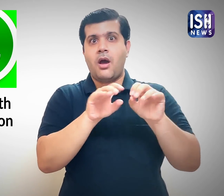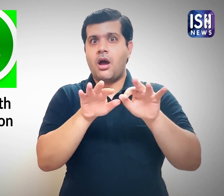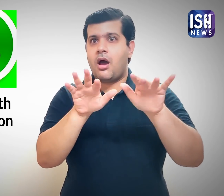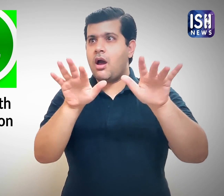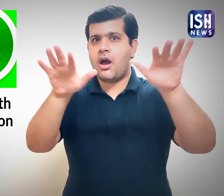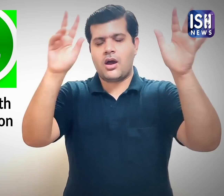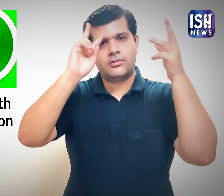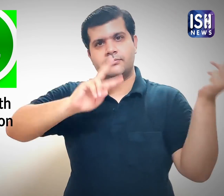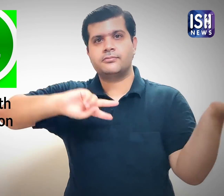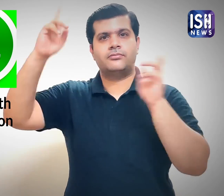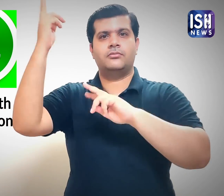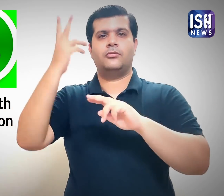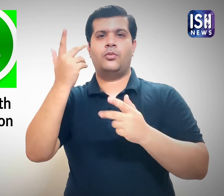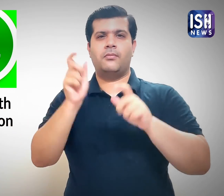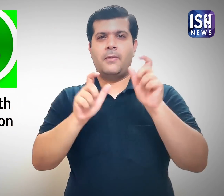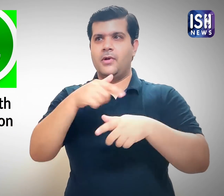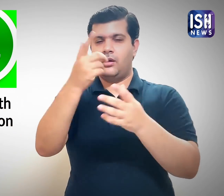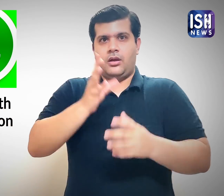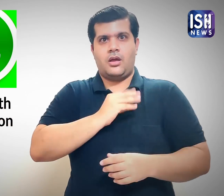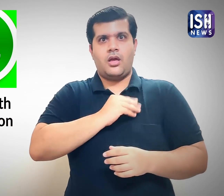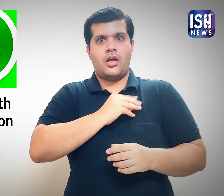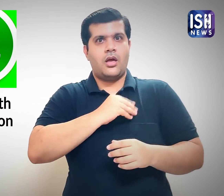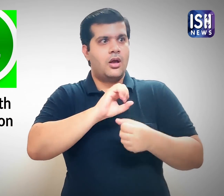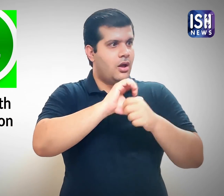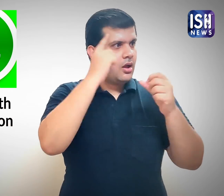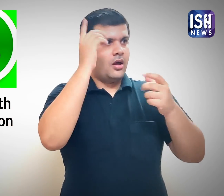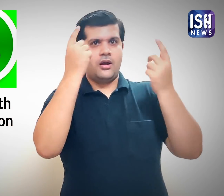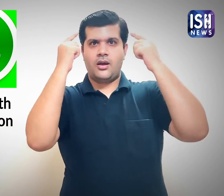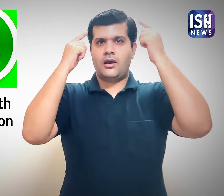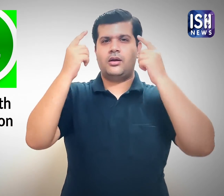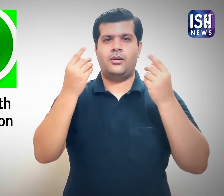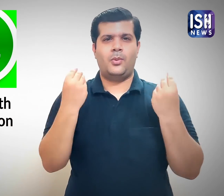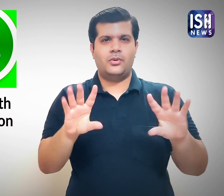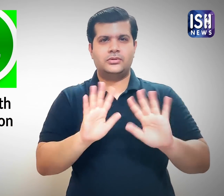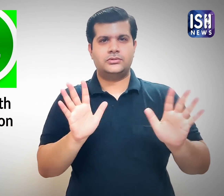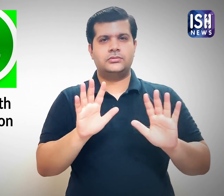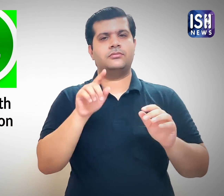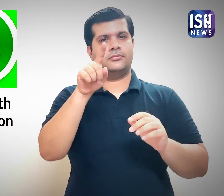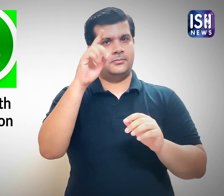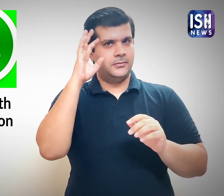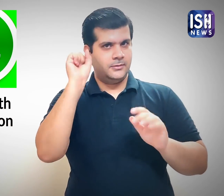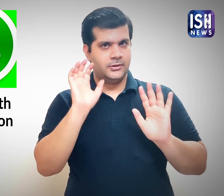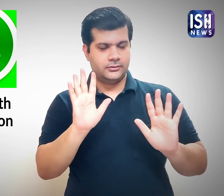it will go viral spreading fear among people.